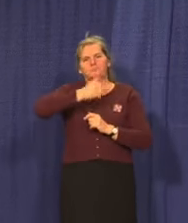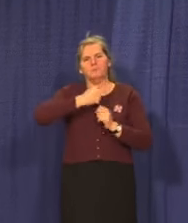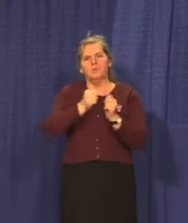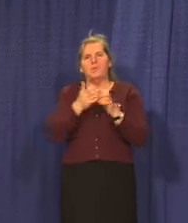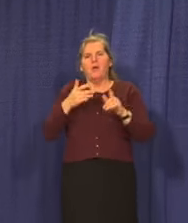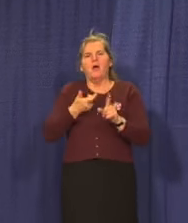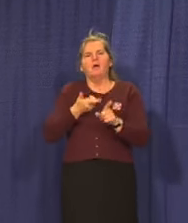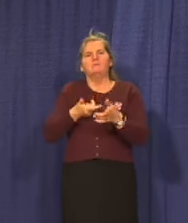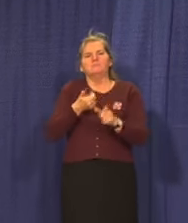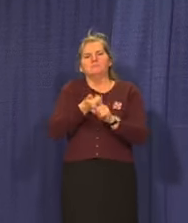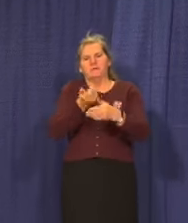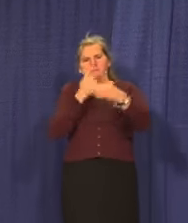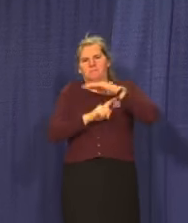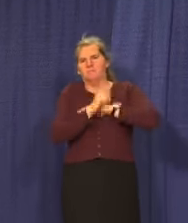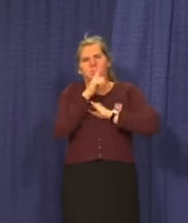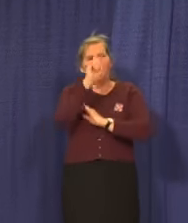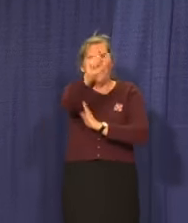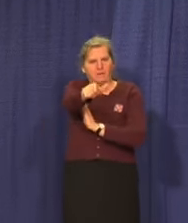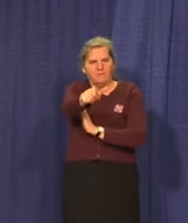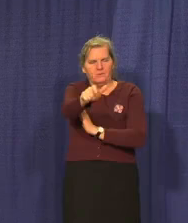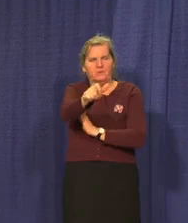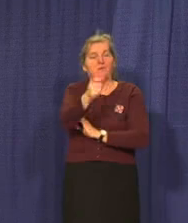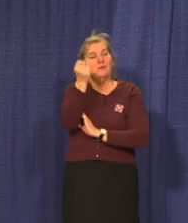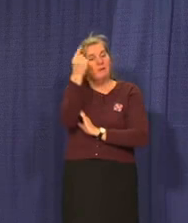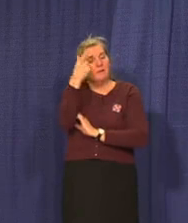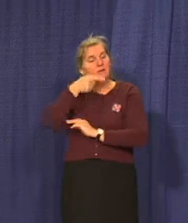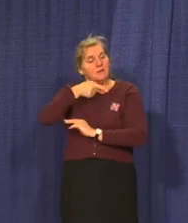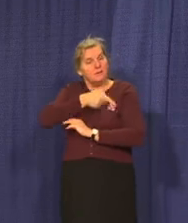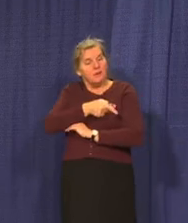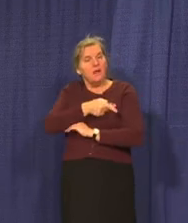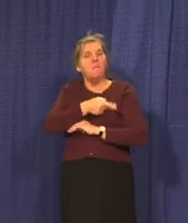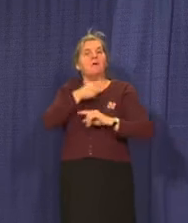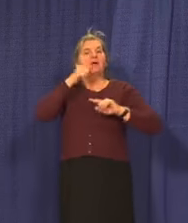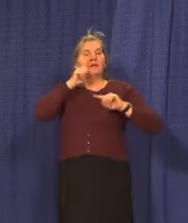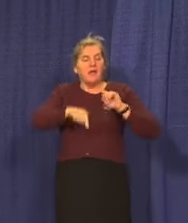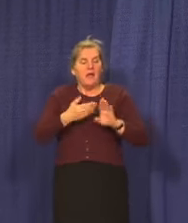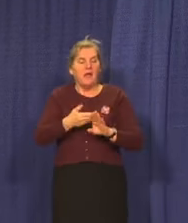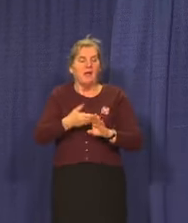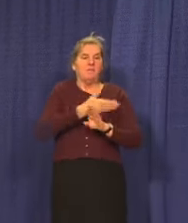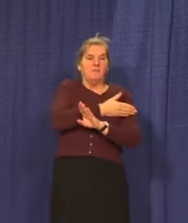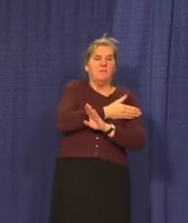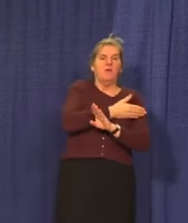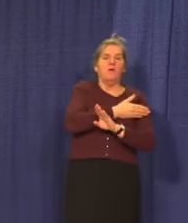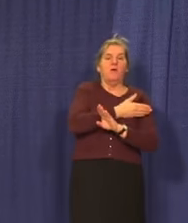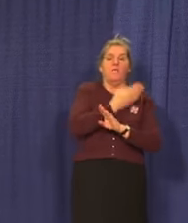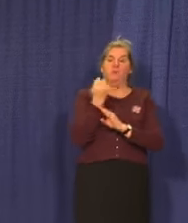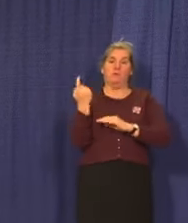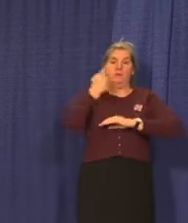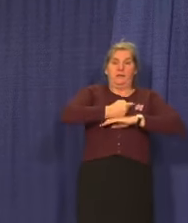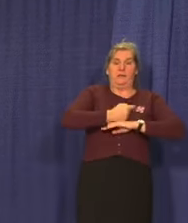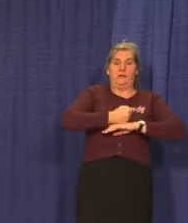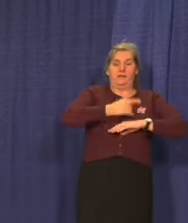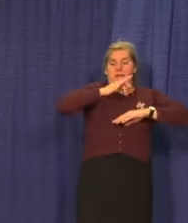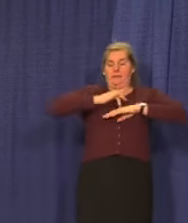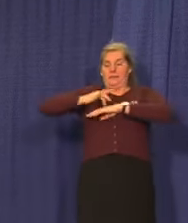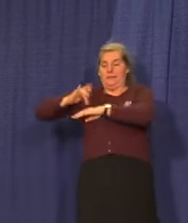BEING REQUIRED TO SELF ISOLATE PROVIDED THAT THEY HAVE NOT TRAVELLED TO THE REST OF BRITISH COLUMBIA OR OTHER PARTS OF